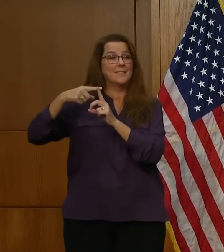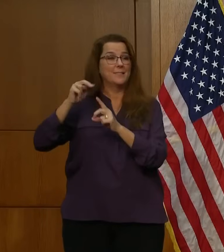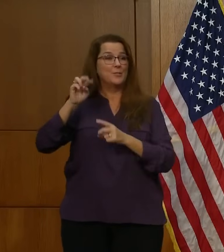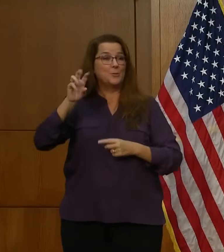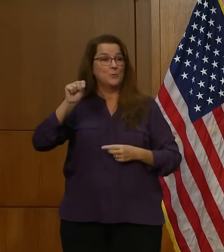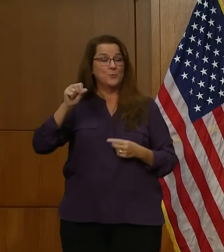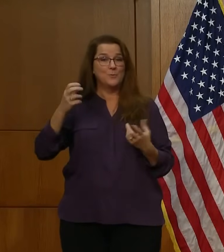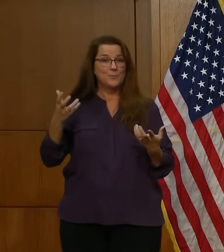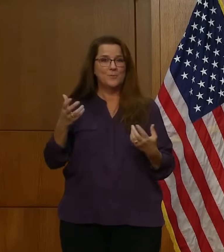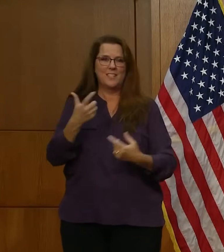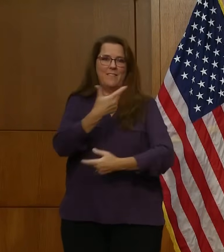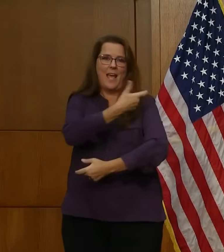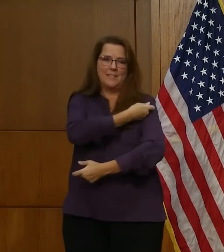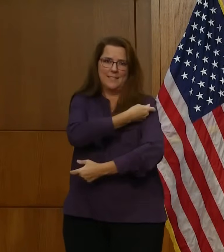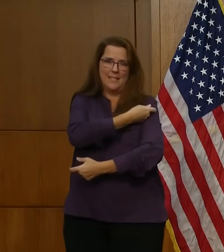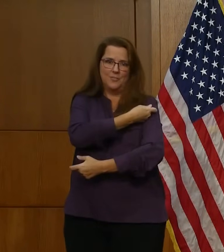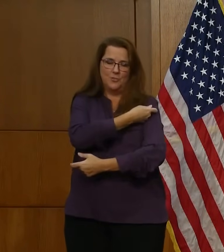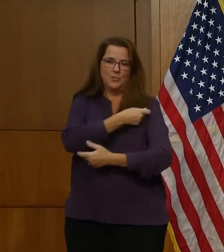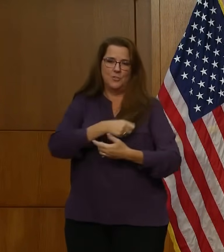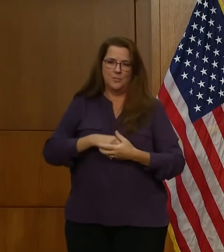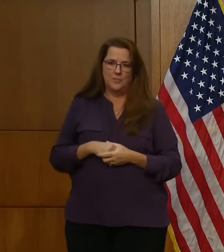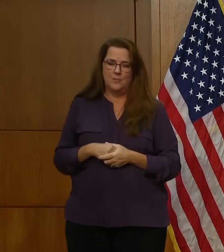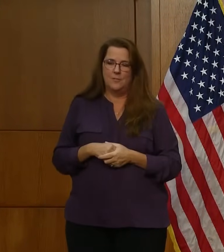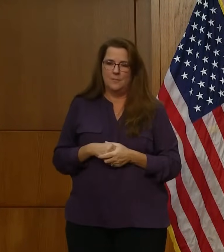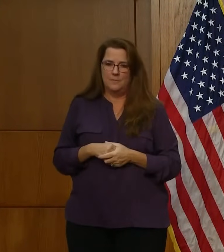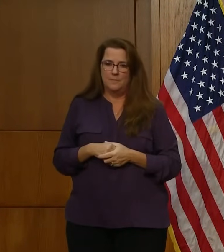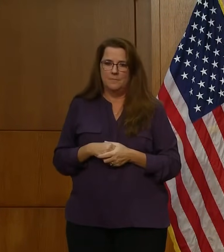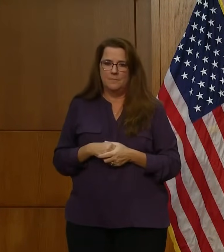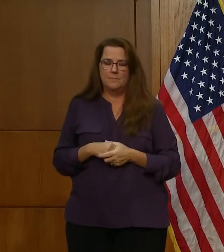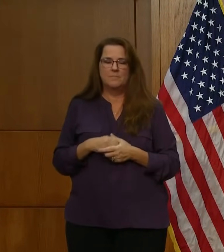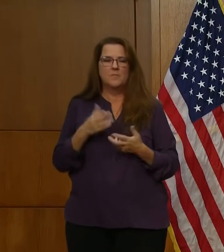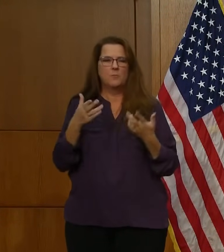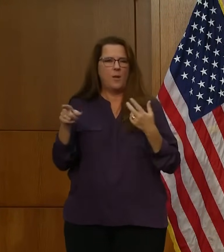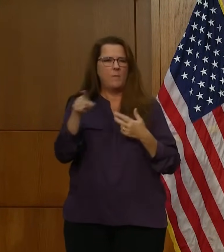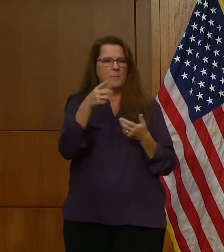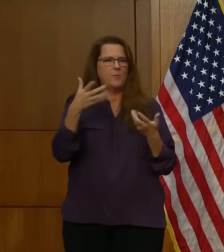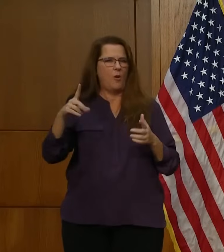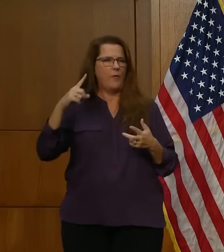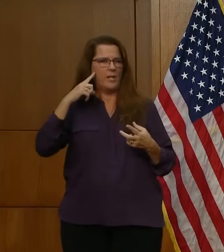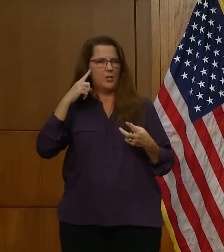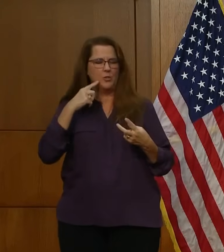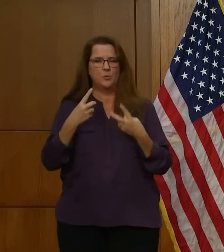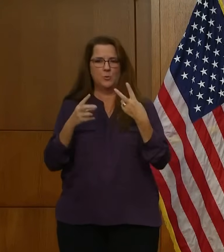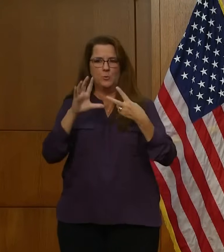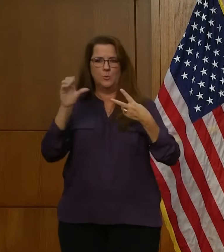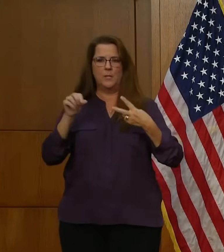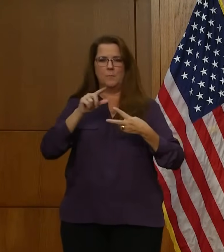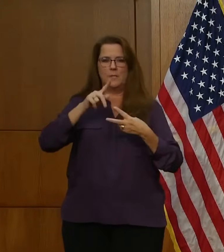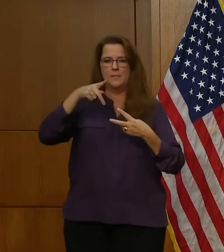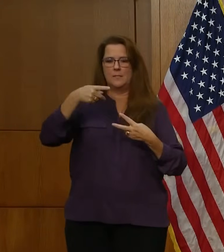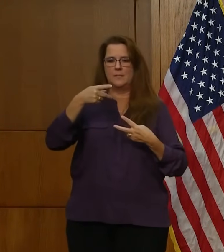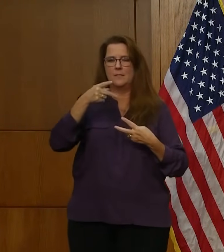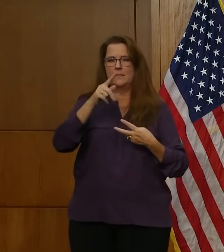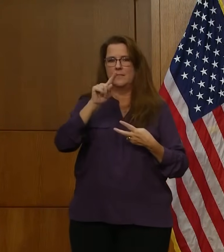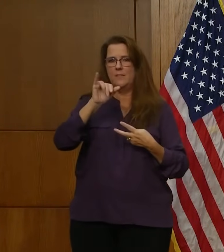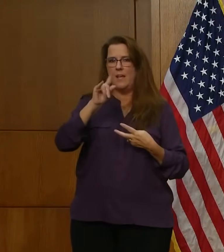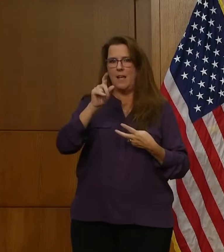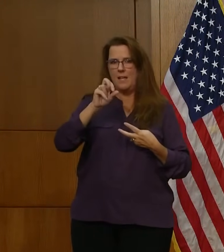LIKE TO TURN TO SOME MORE HOPEFUL NEWS. THAT IS